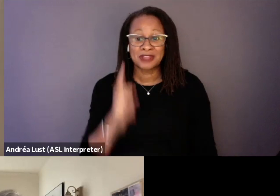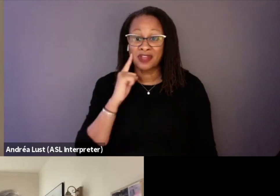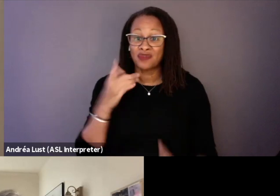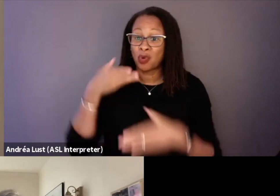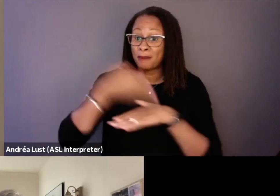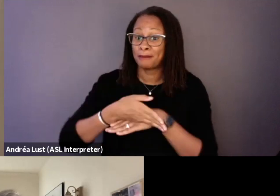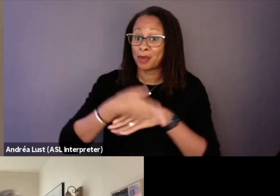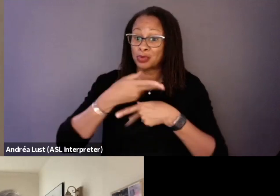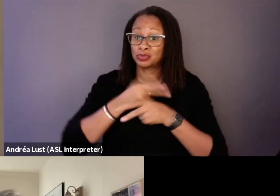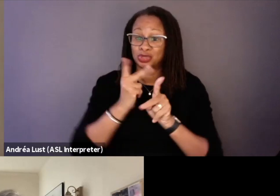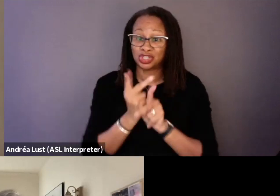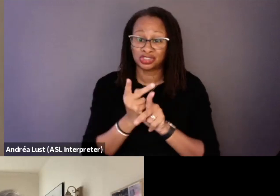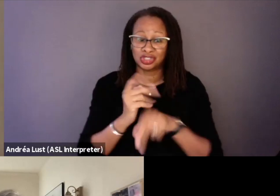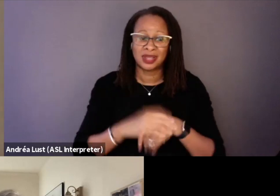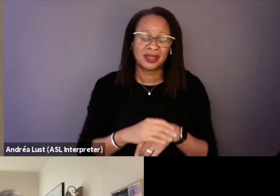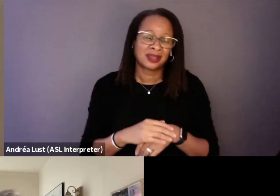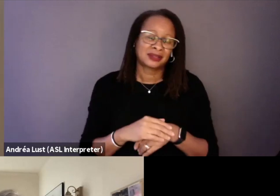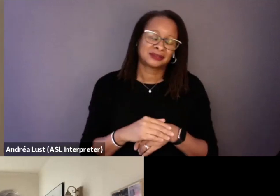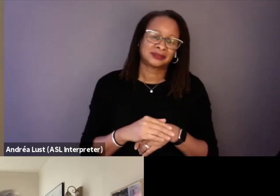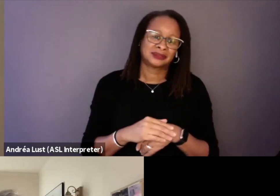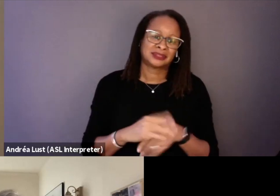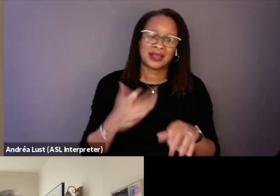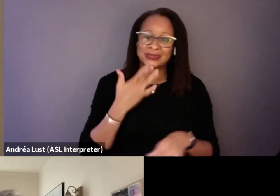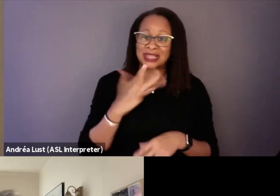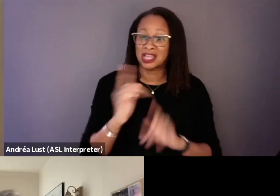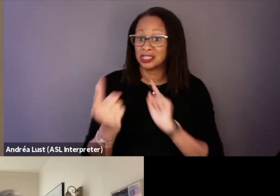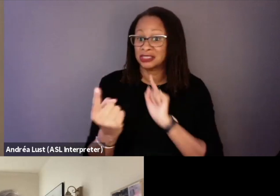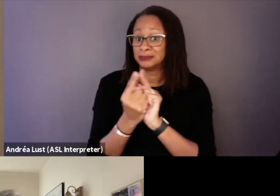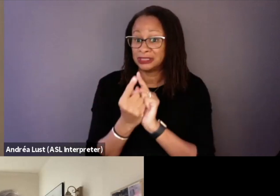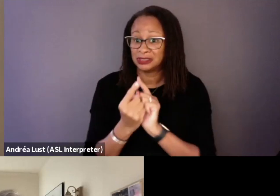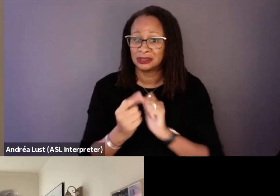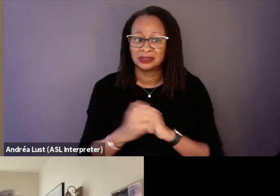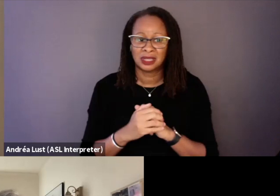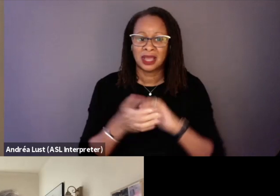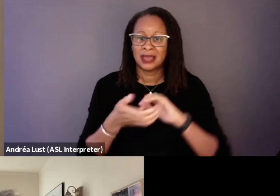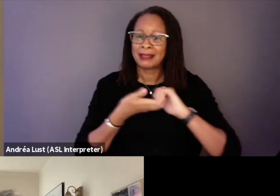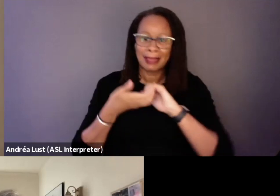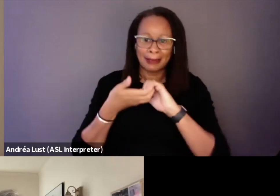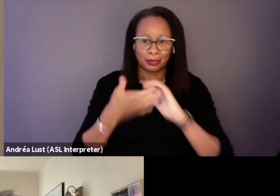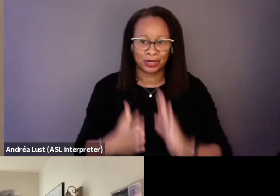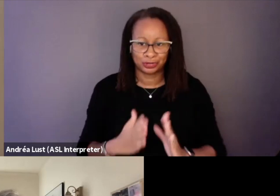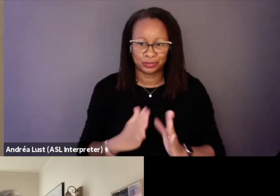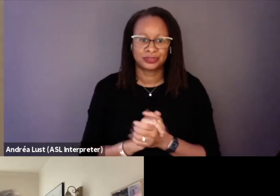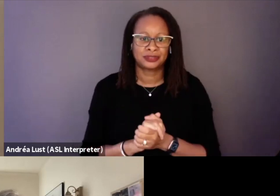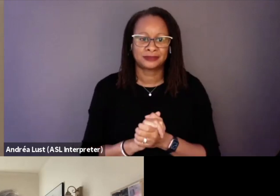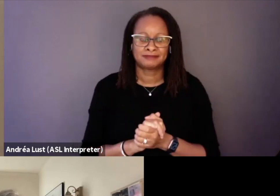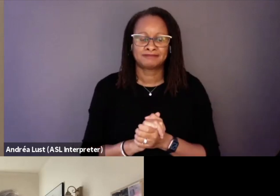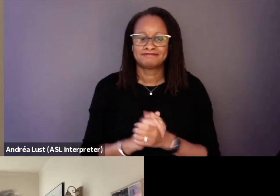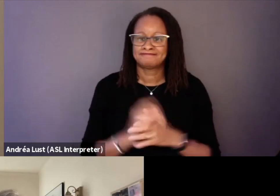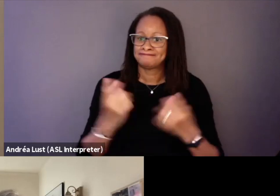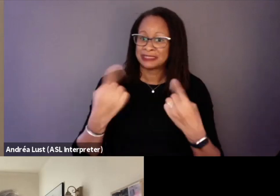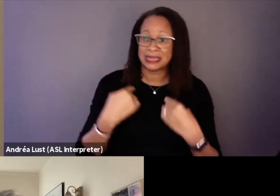I was very lucky to meet collaborators that came and because without it,